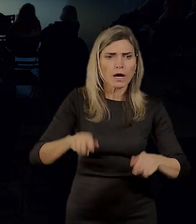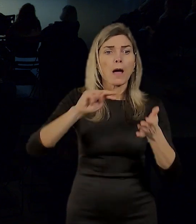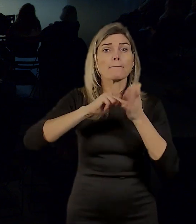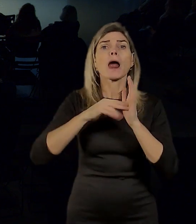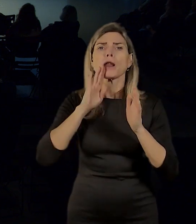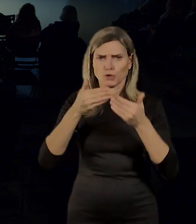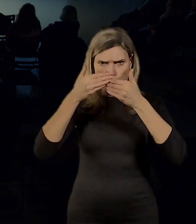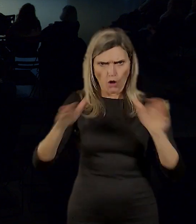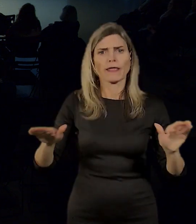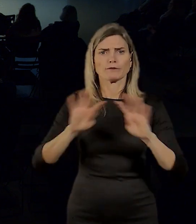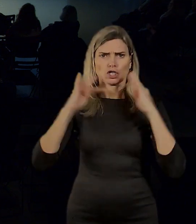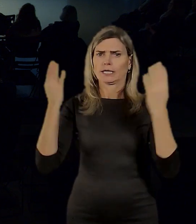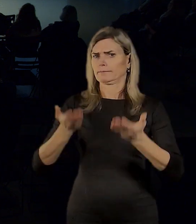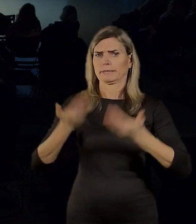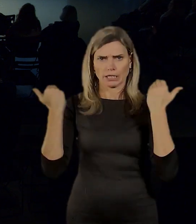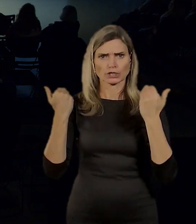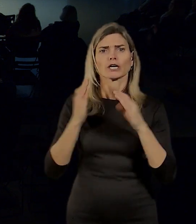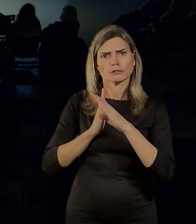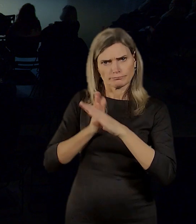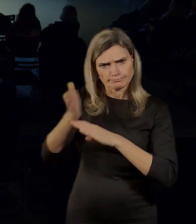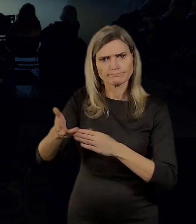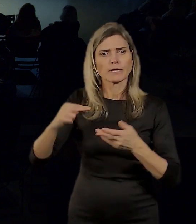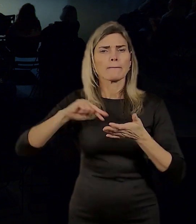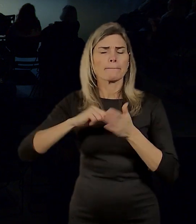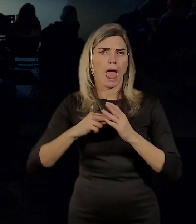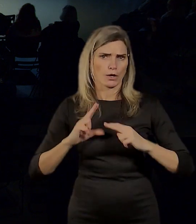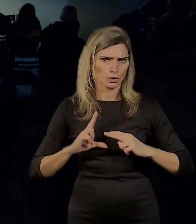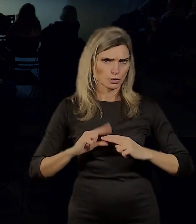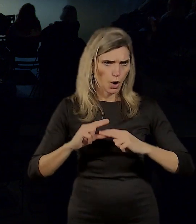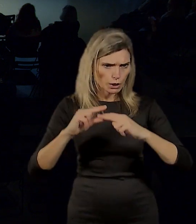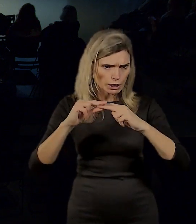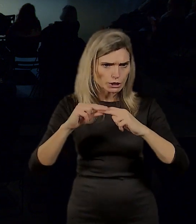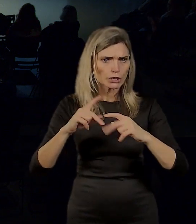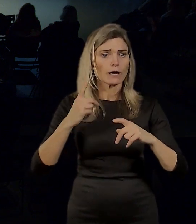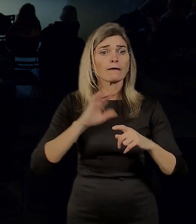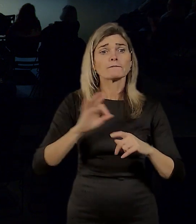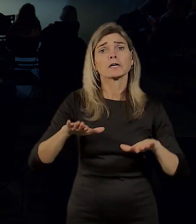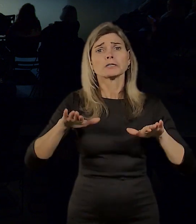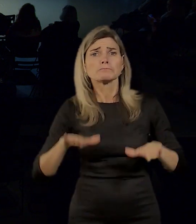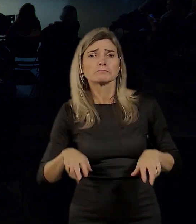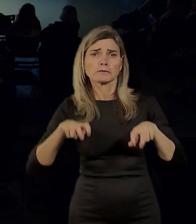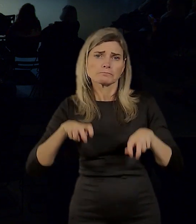This is precisely the important contact with water that is currently missing in the area. At the same time,